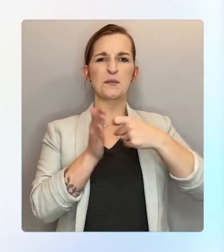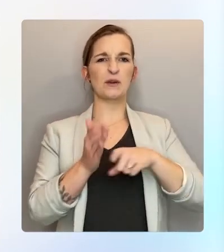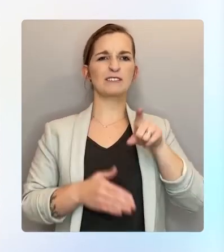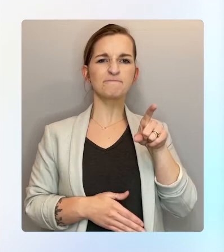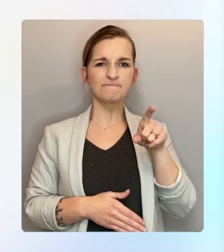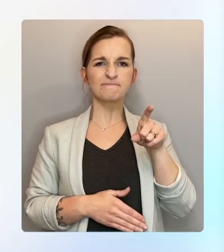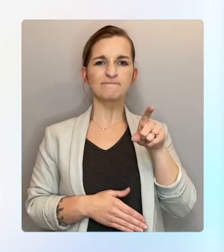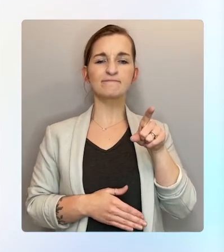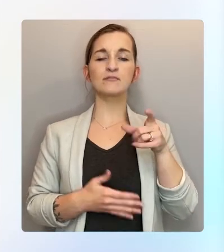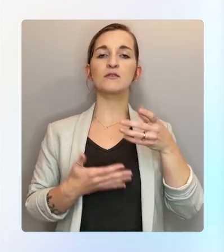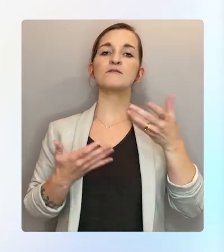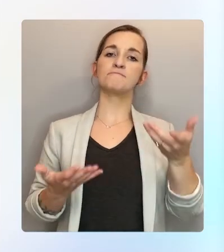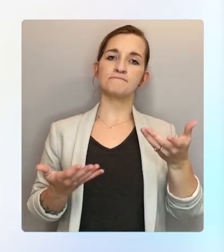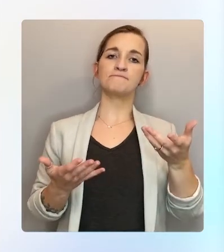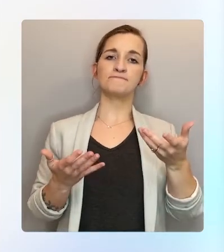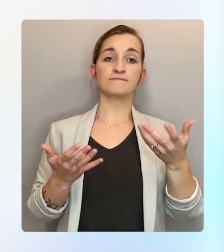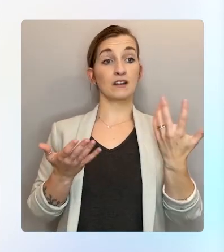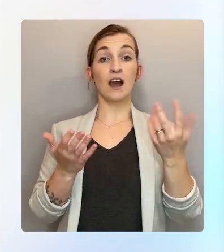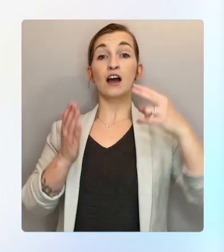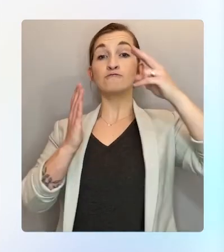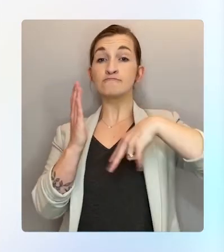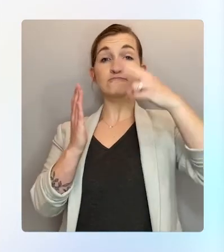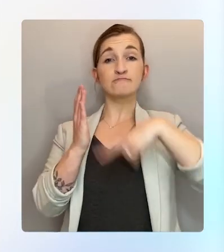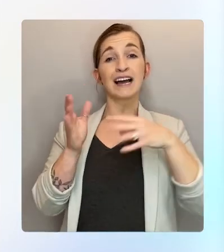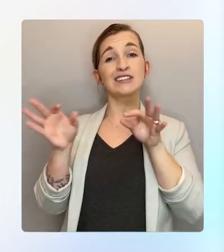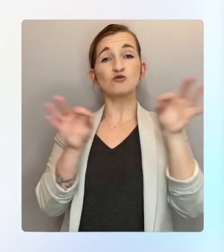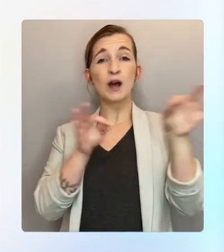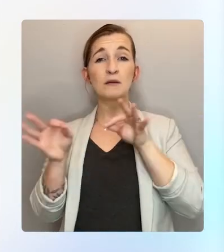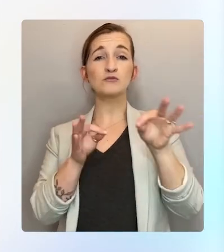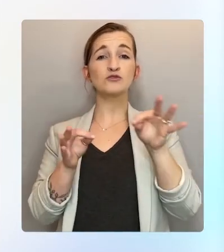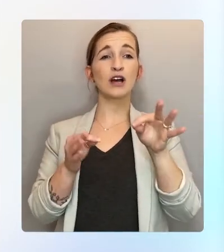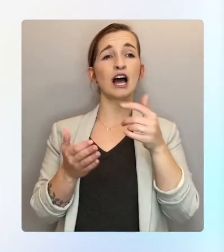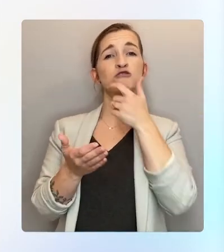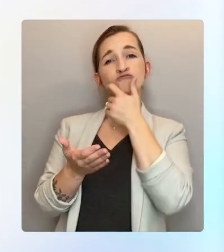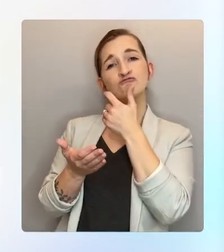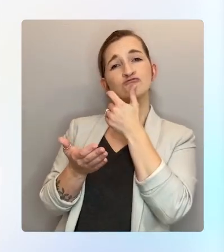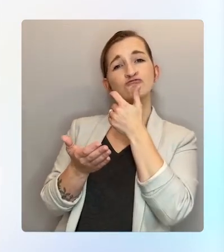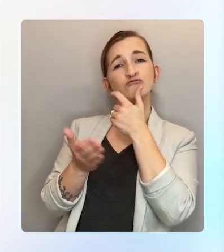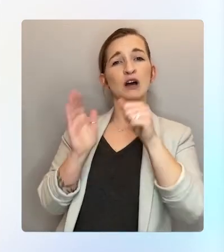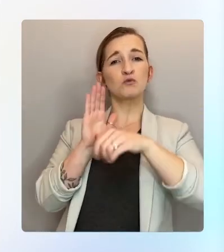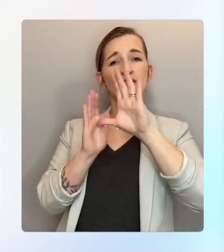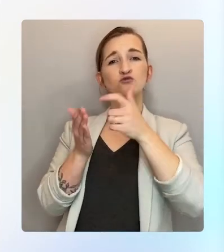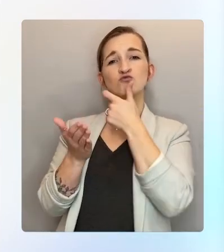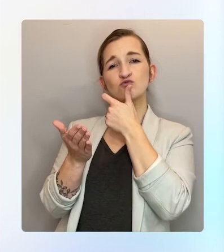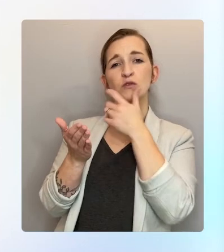Reading descriptions, browsing reviews, and watching trailers is no substitute